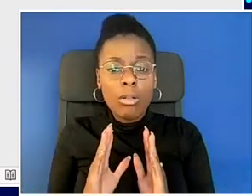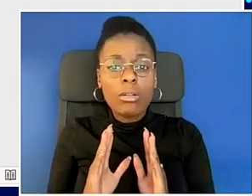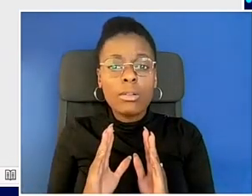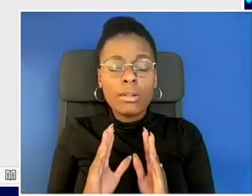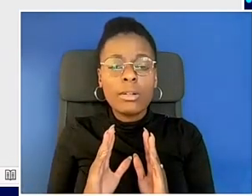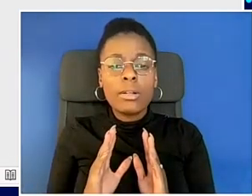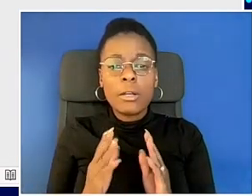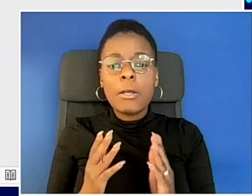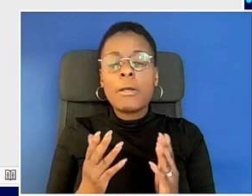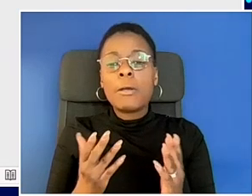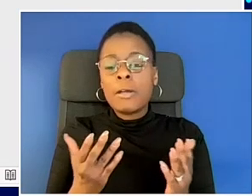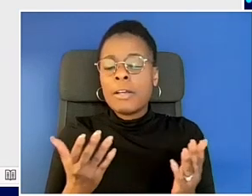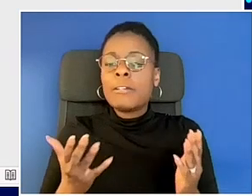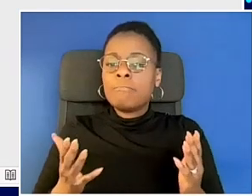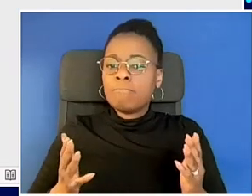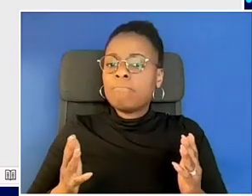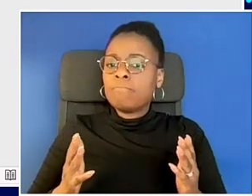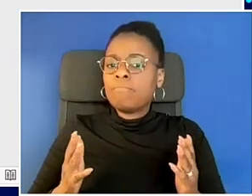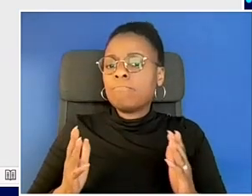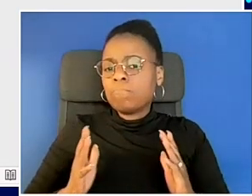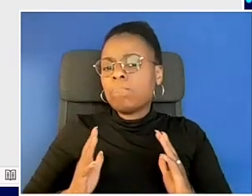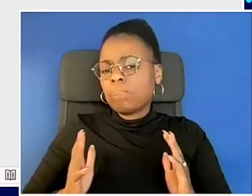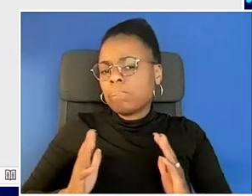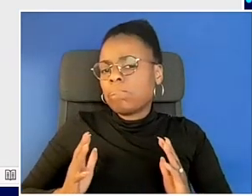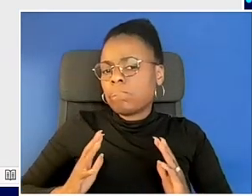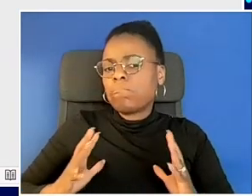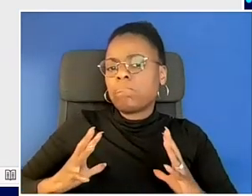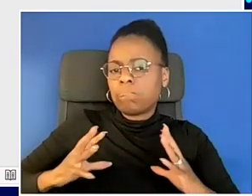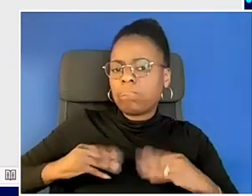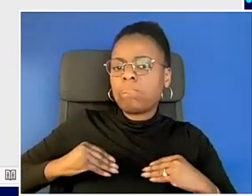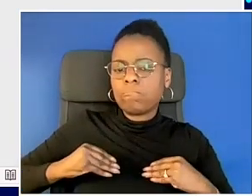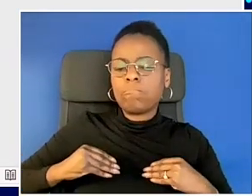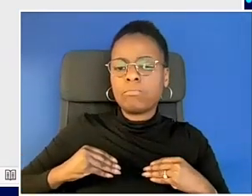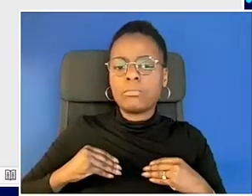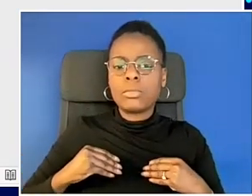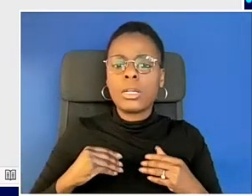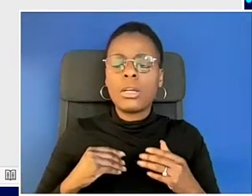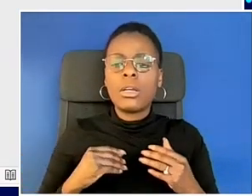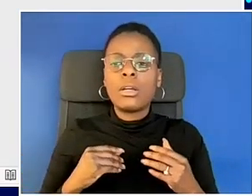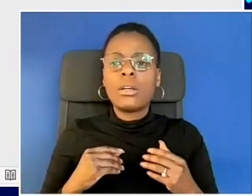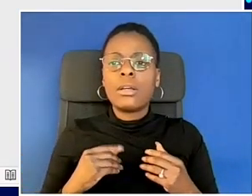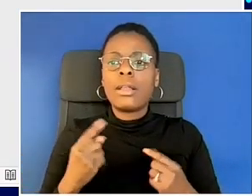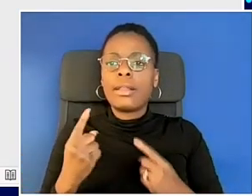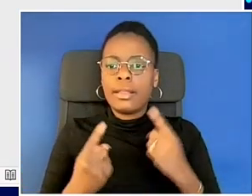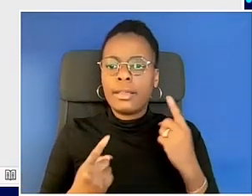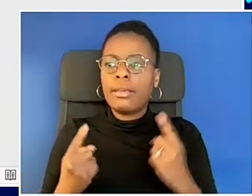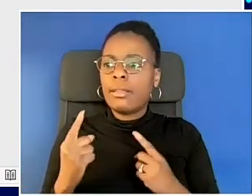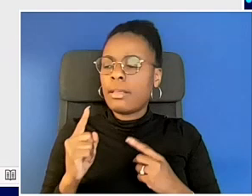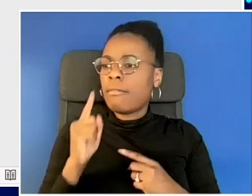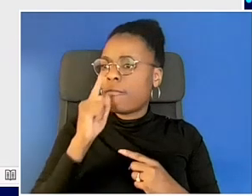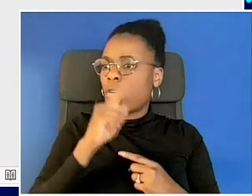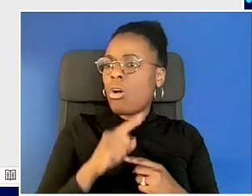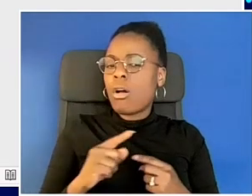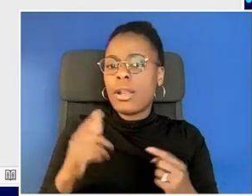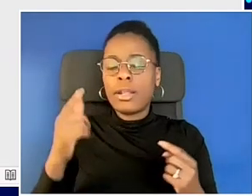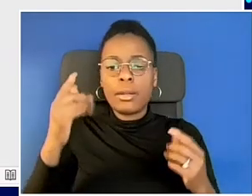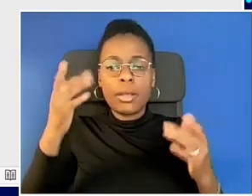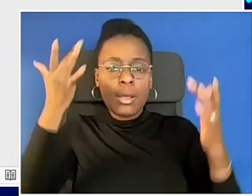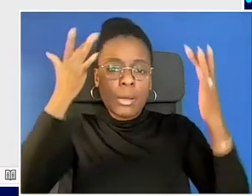resign myself to it on the assumption that, you know, fraud and predatory behavior really only works at volume.